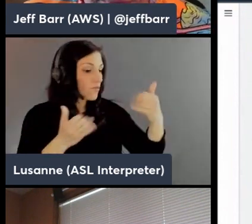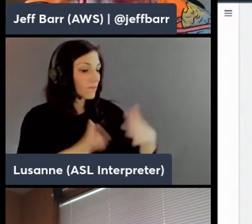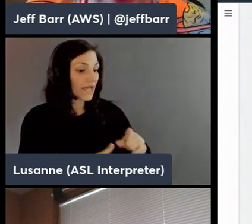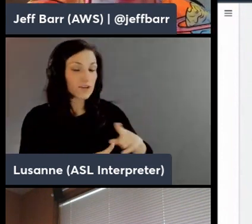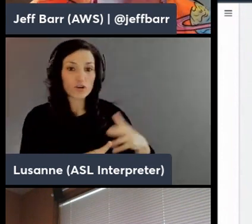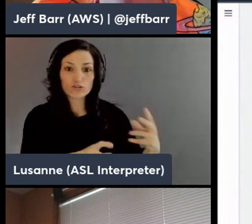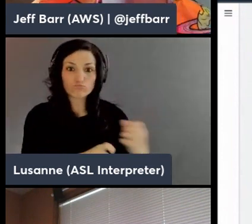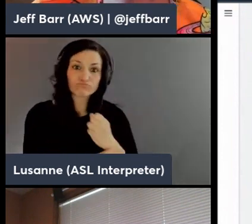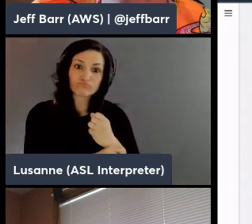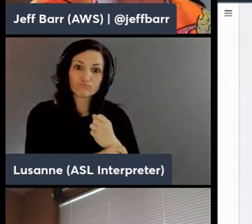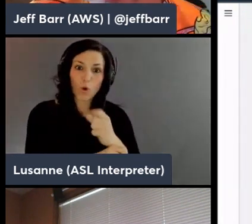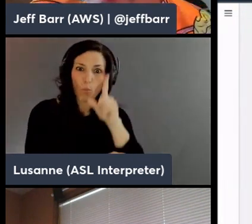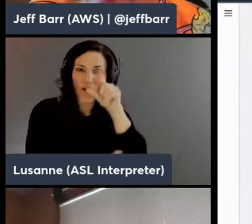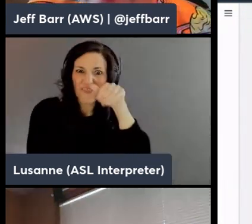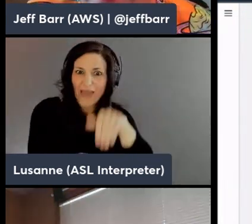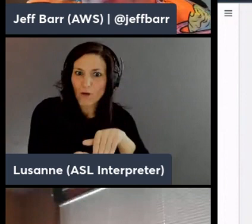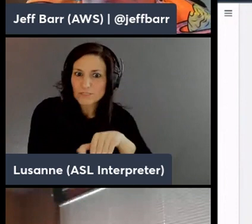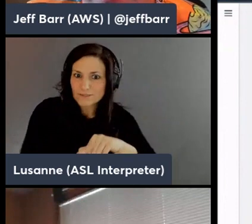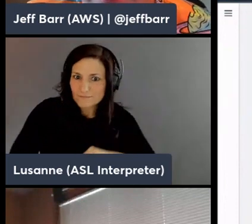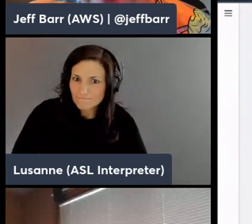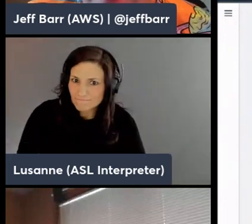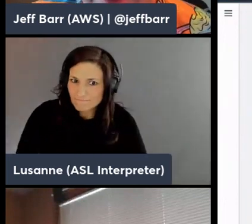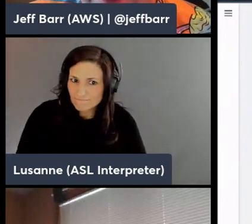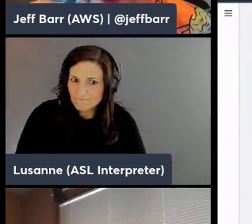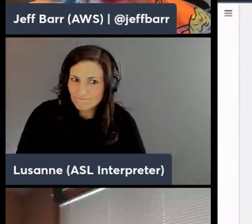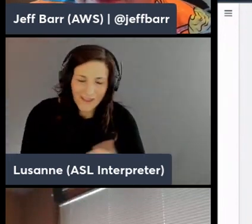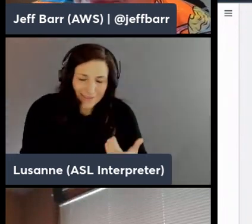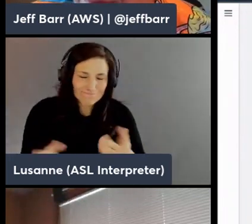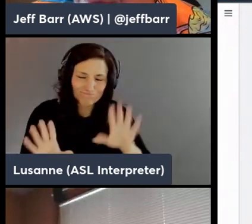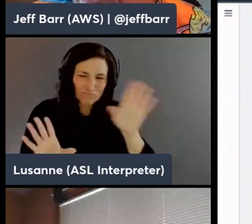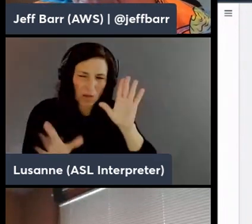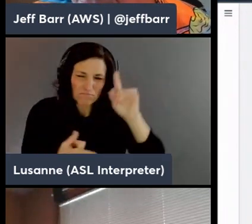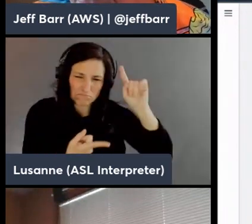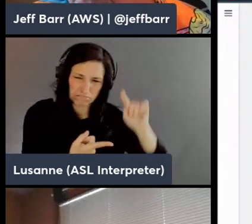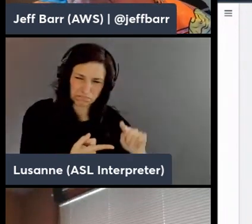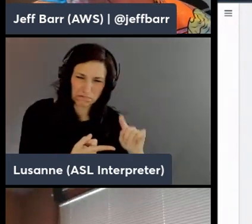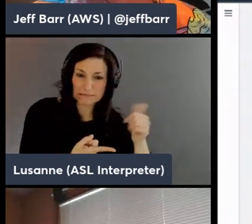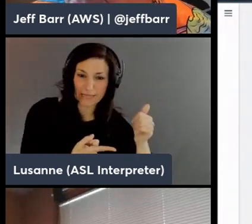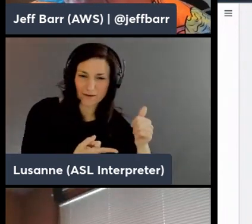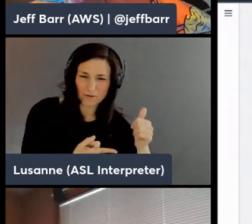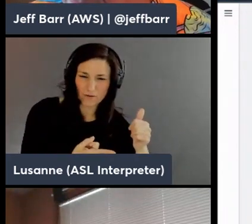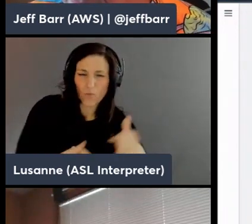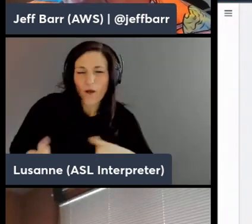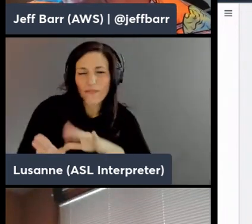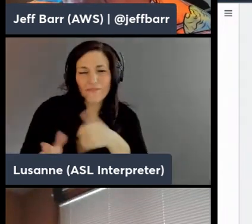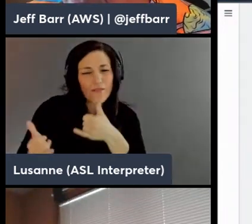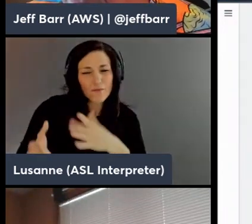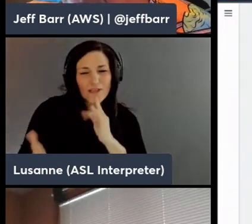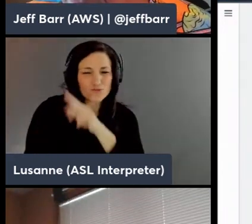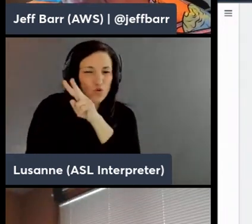1,000, or better yet, let's just do 10. We'll make it a play lose. So I'm gonna send that message,